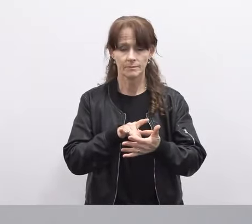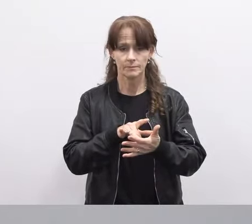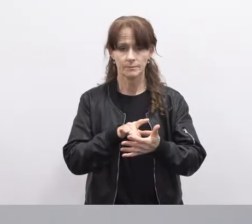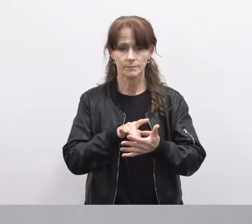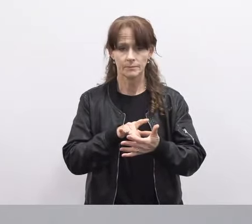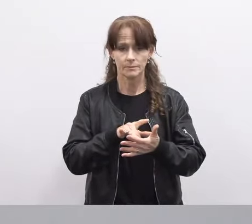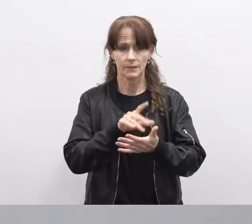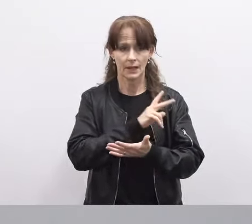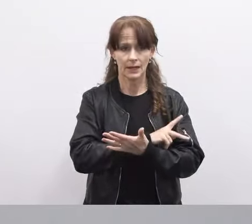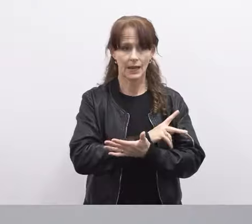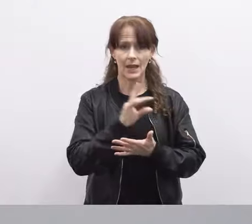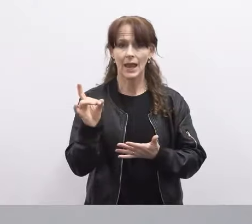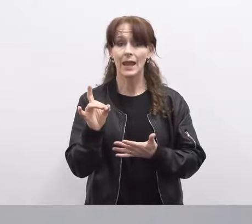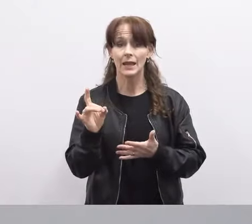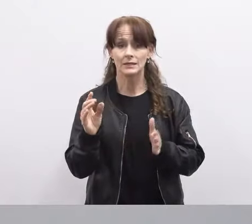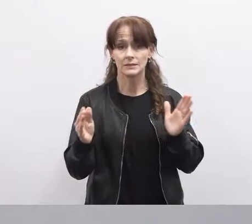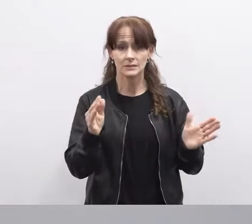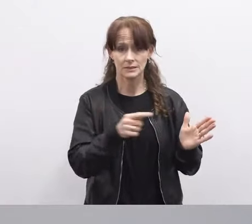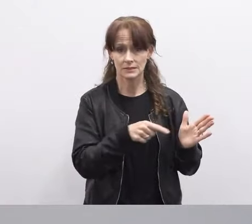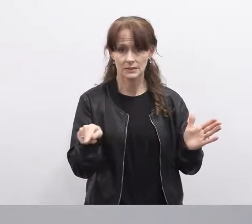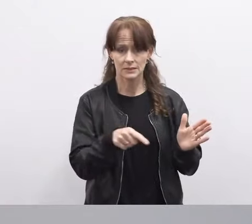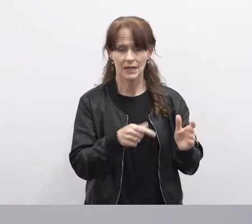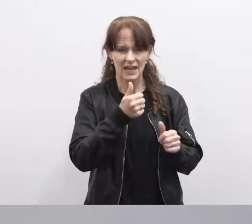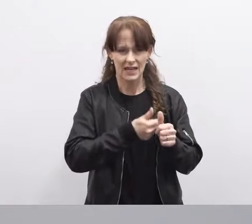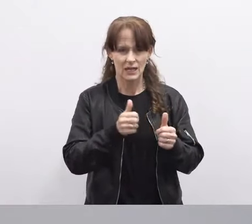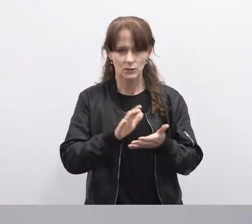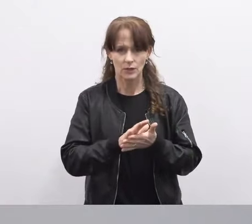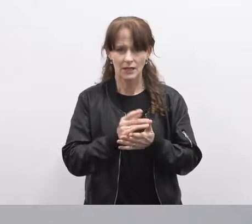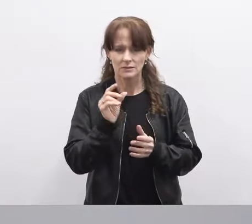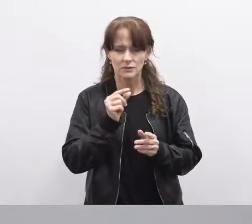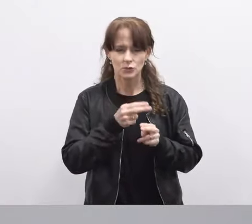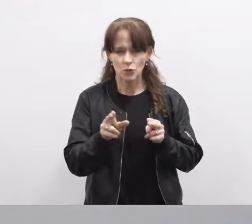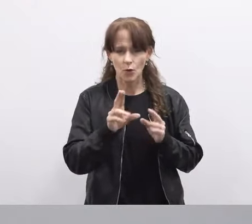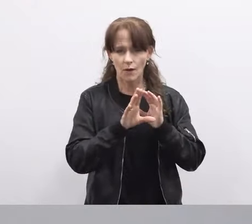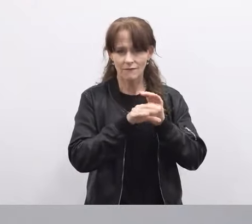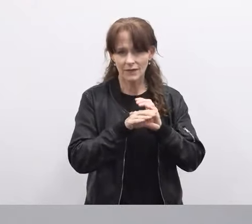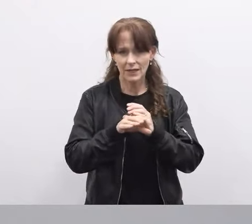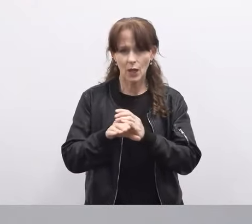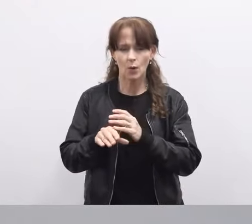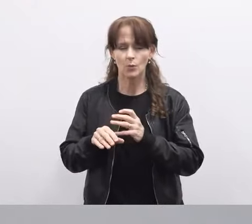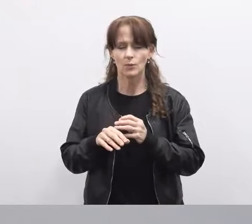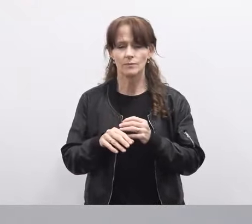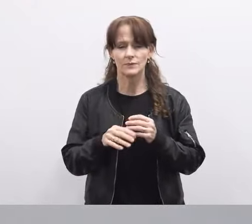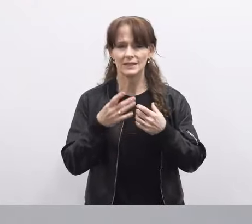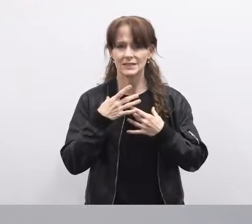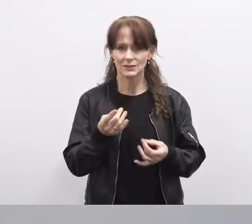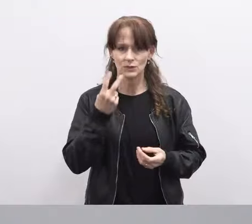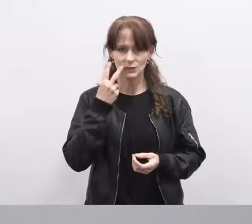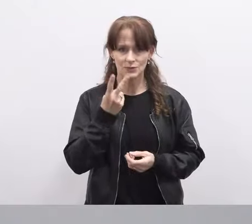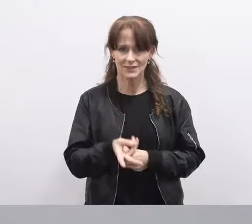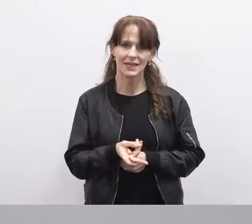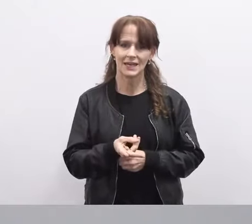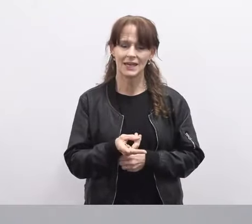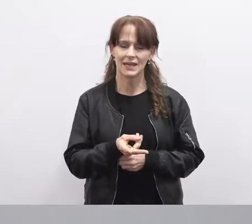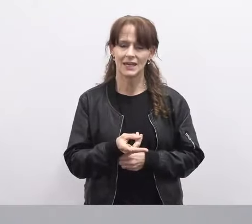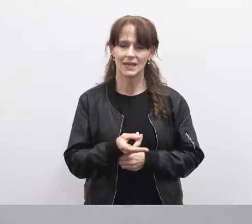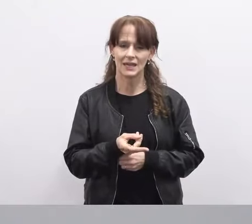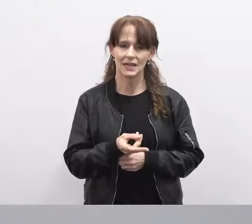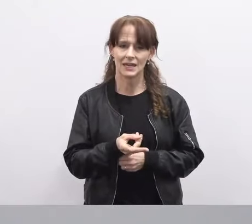K-8 schools, and each school has a little video. And it's really interesting to see the videos